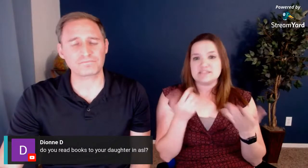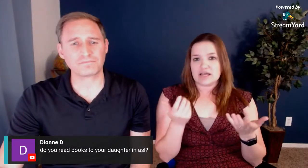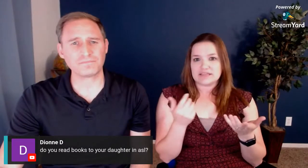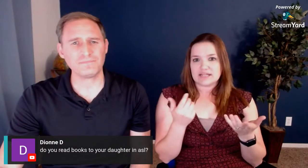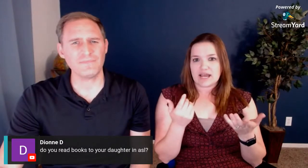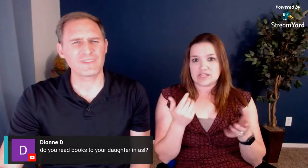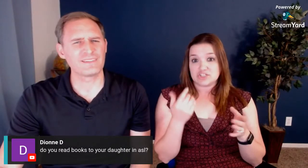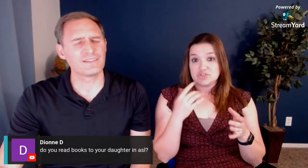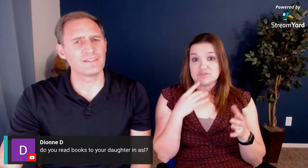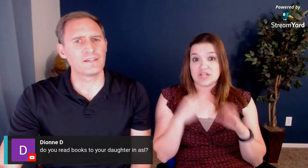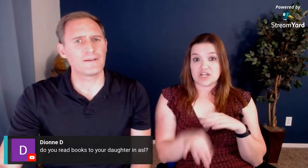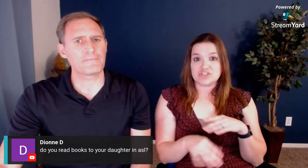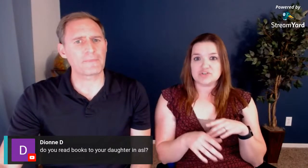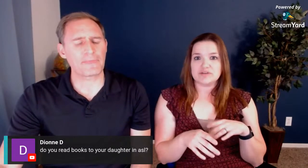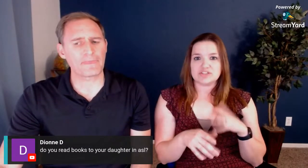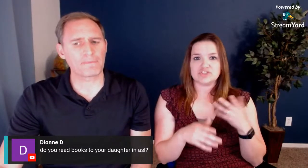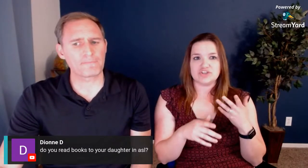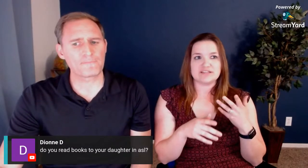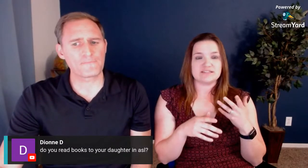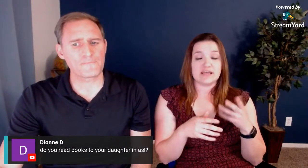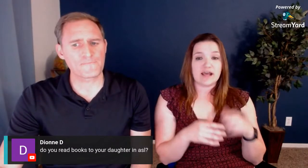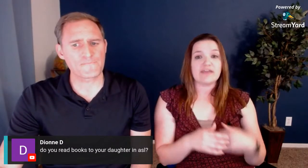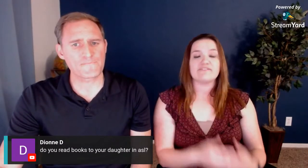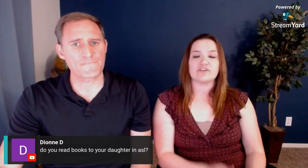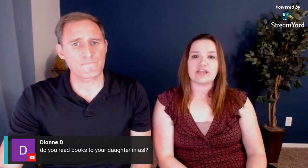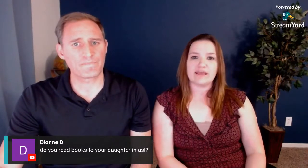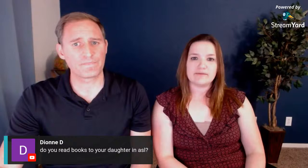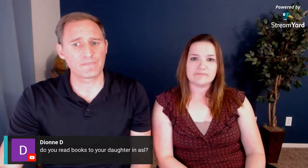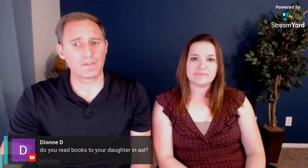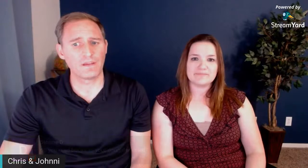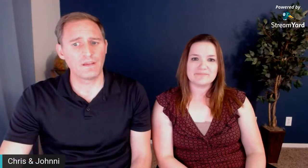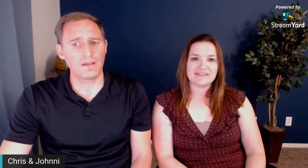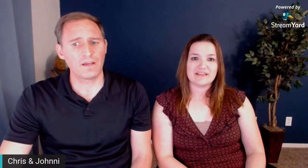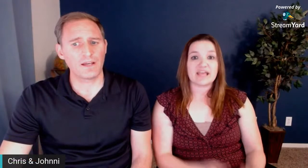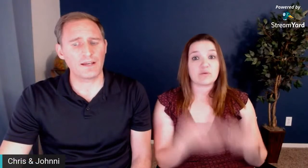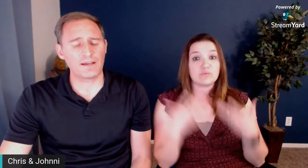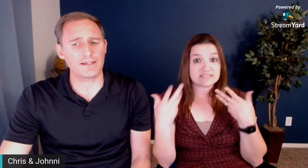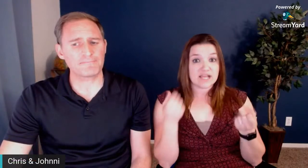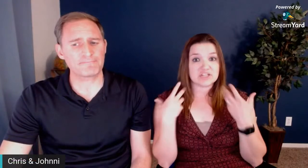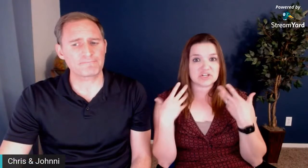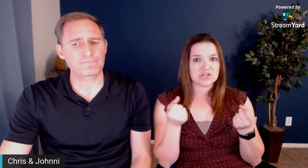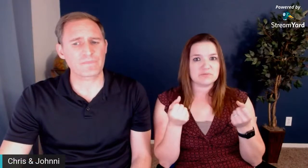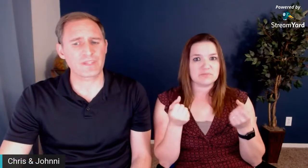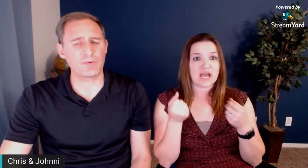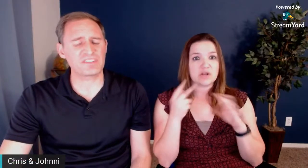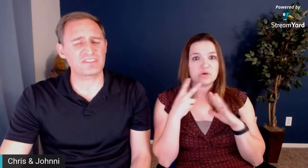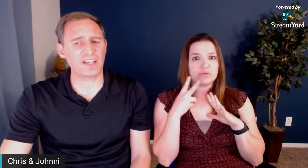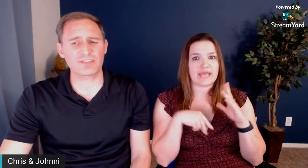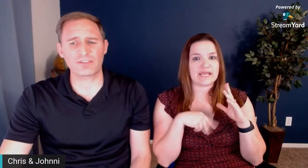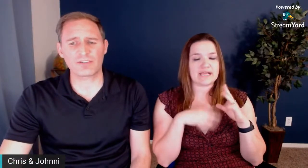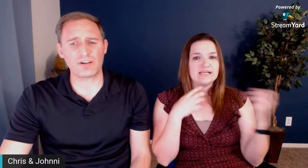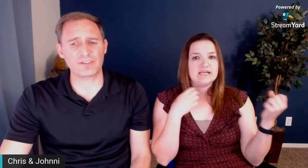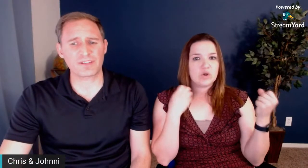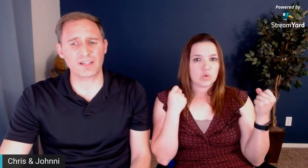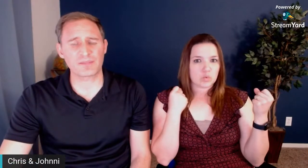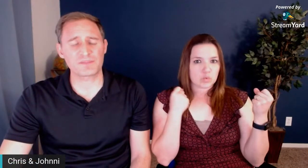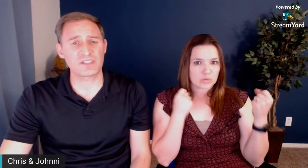not that i choose not to it's just that i forget like we signed to her but yeah all the time she